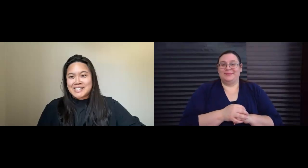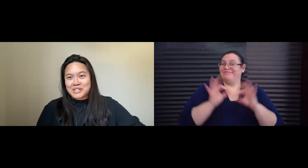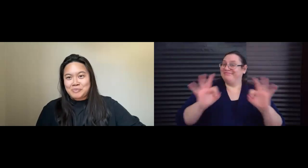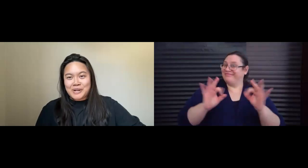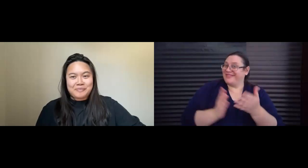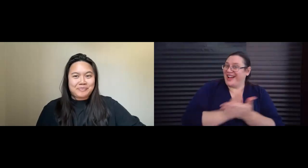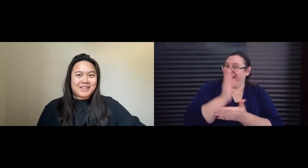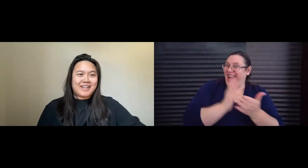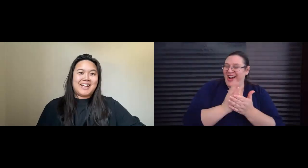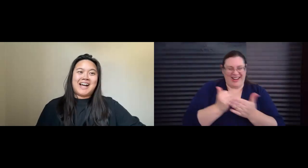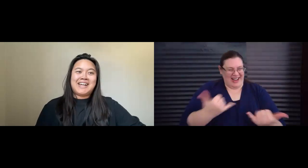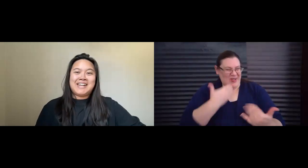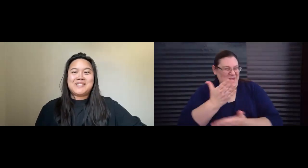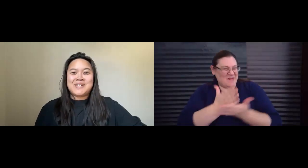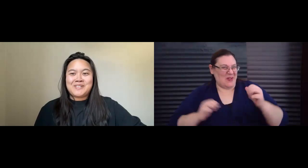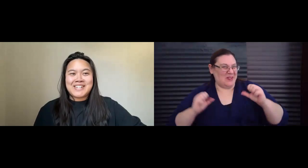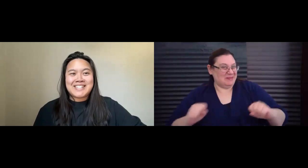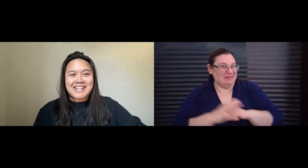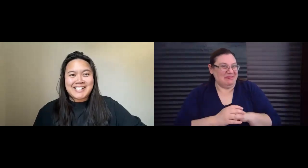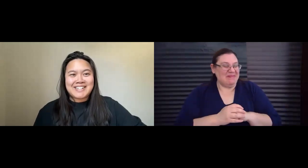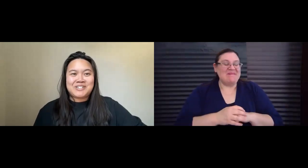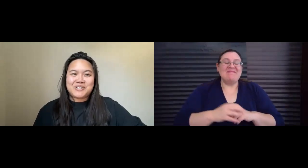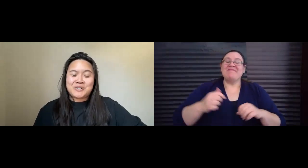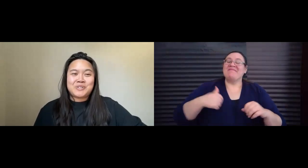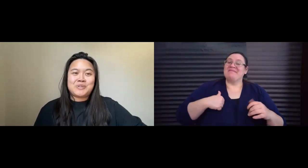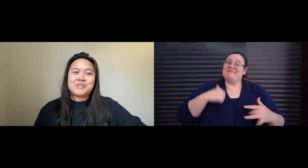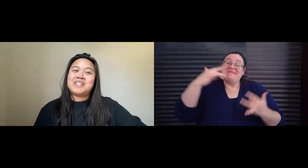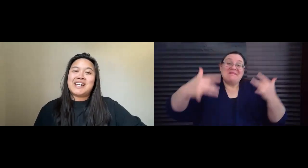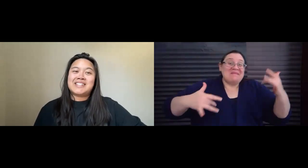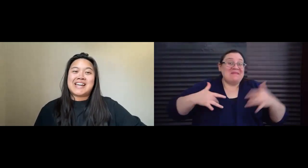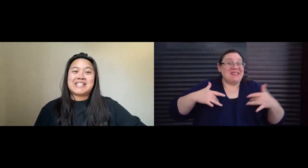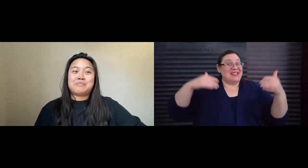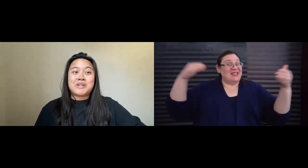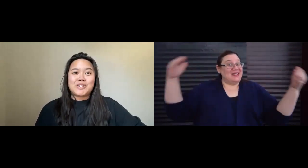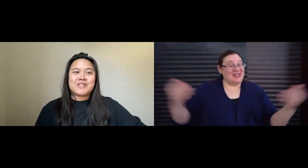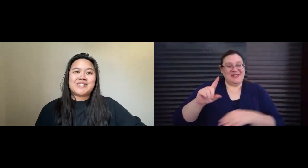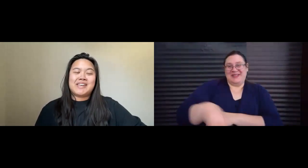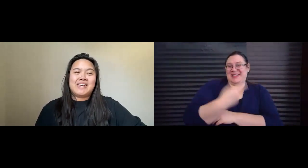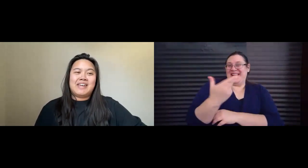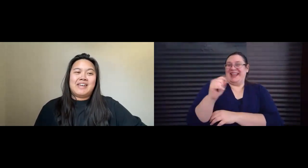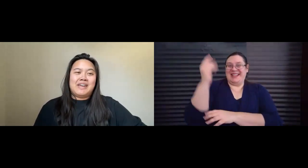So let's get to the good part. I am so excited to introduce you to today's guest speakers.